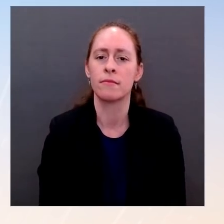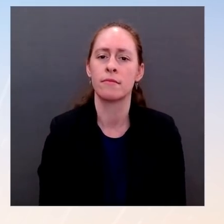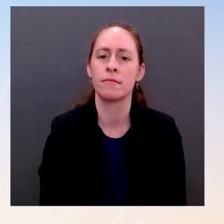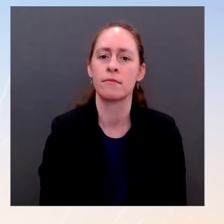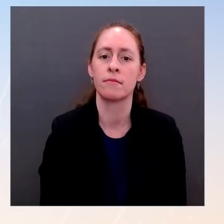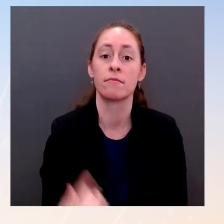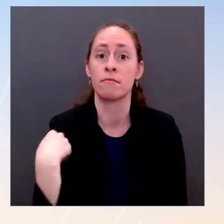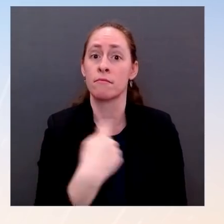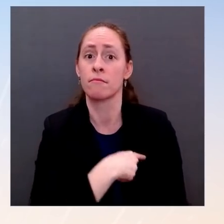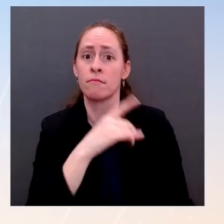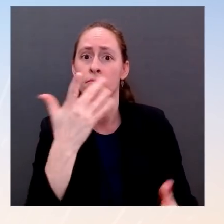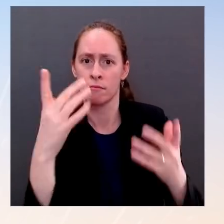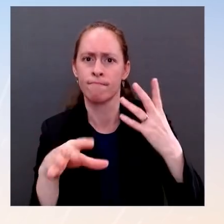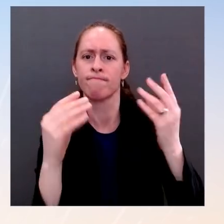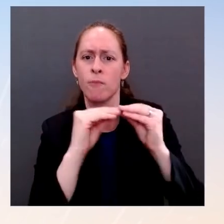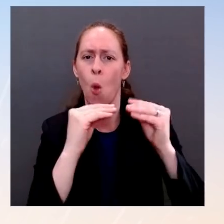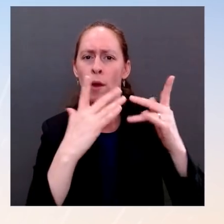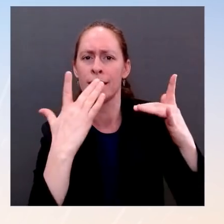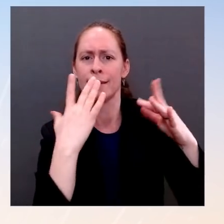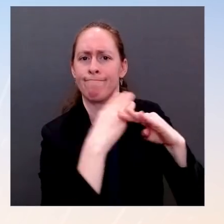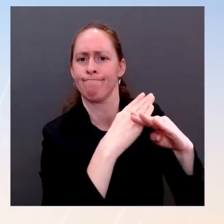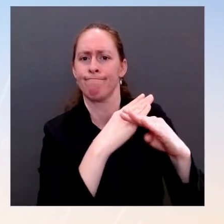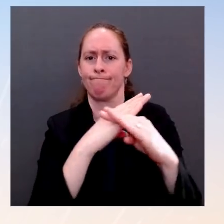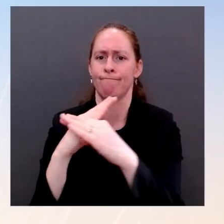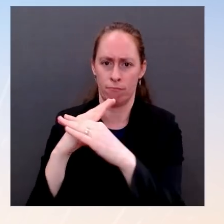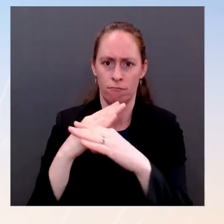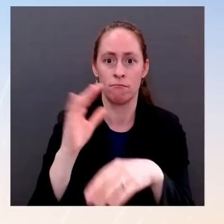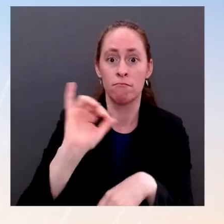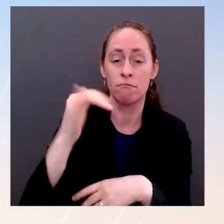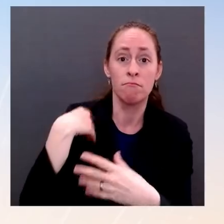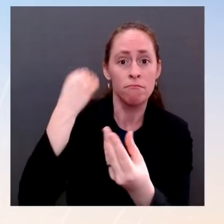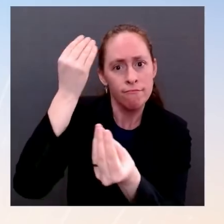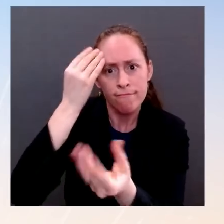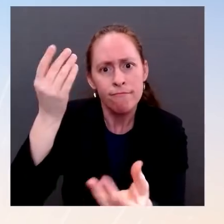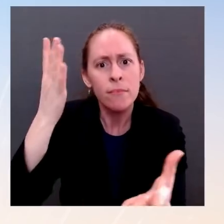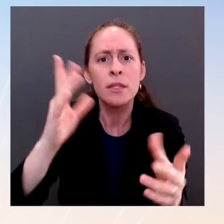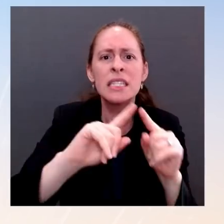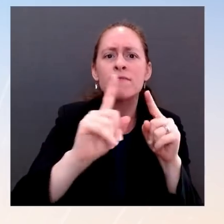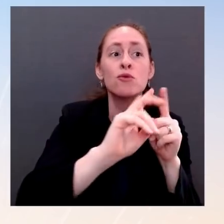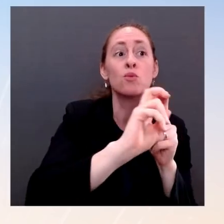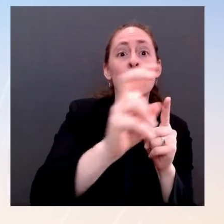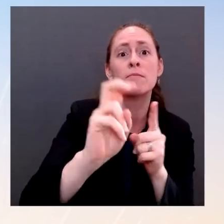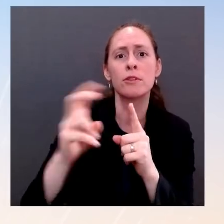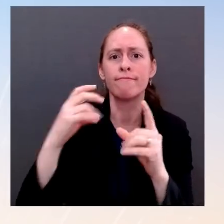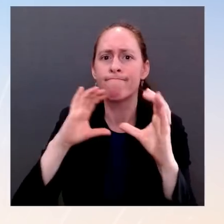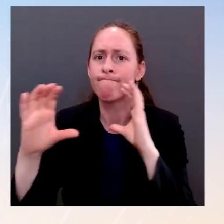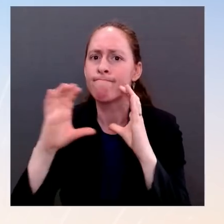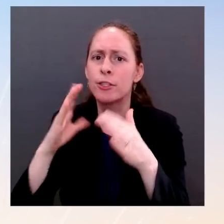that provides critical services to our citizens -- for example, our water systems and power systems.